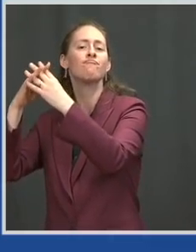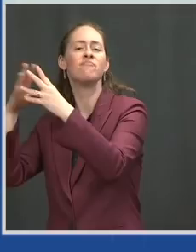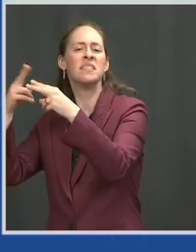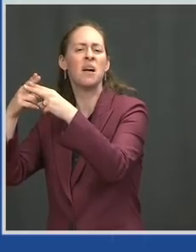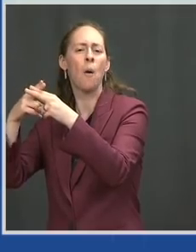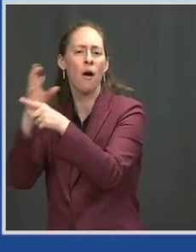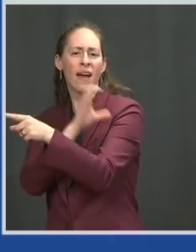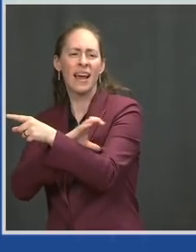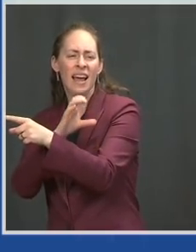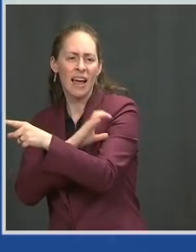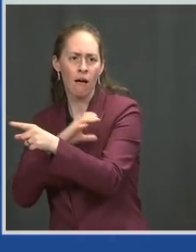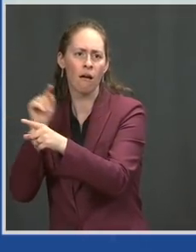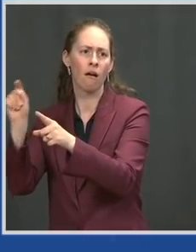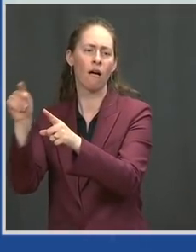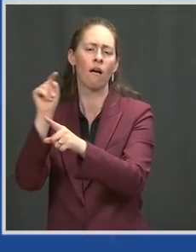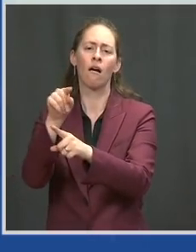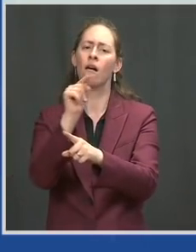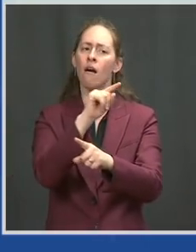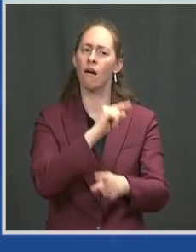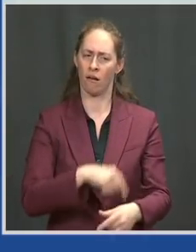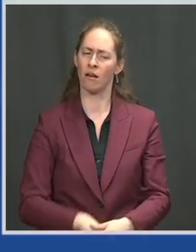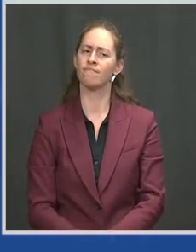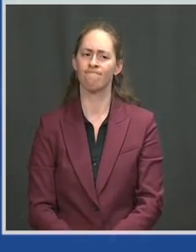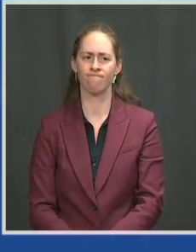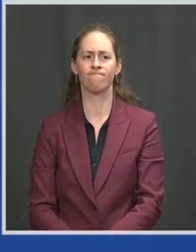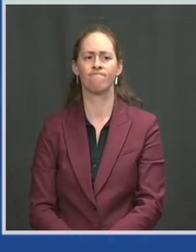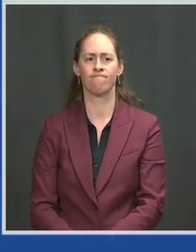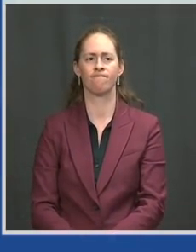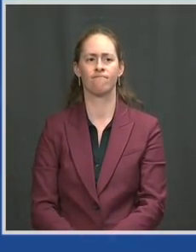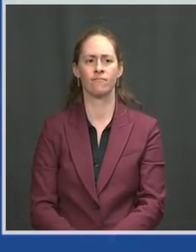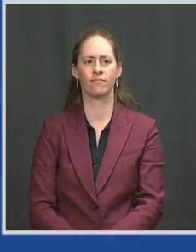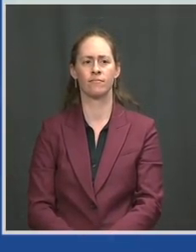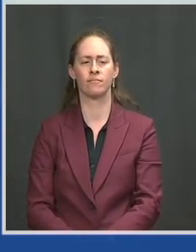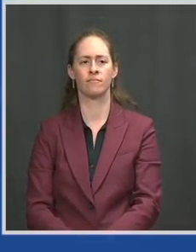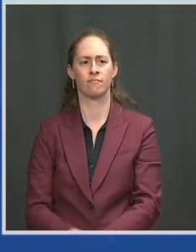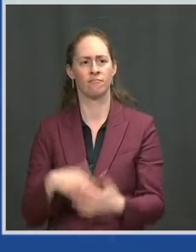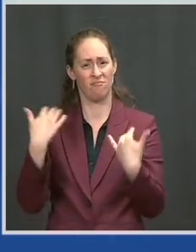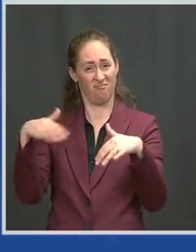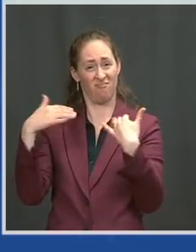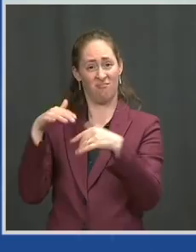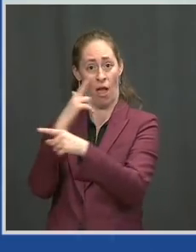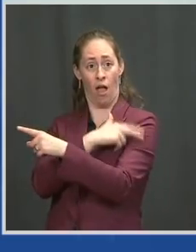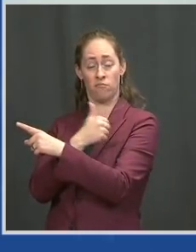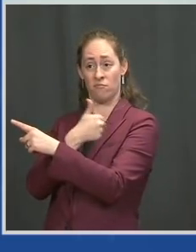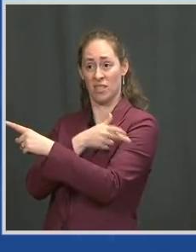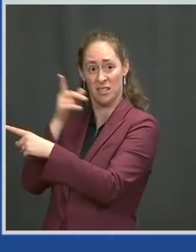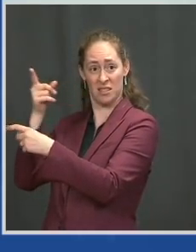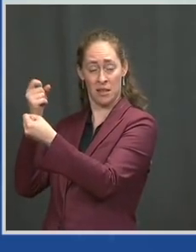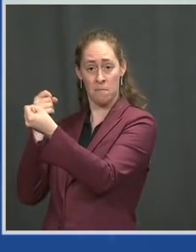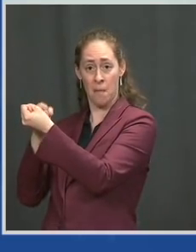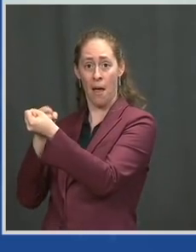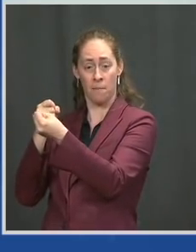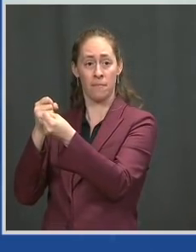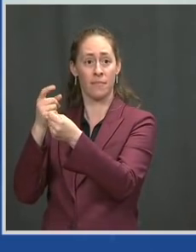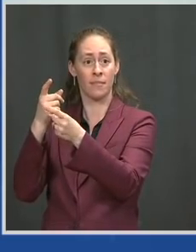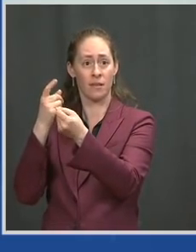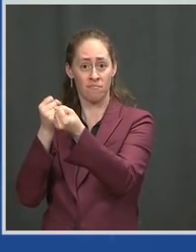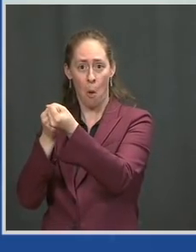when you have the muscle of a big hospital system, that can be a big supporter of a community health center, that's running a program in conjunction with them